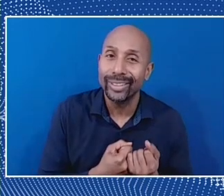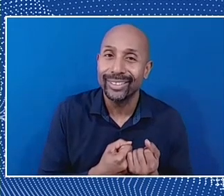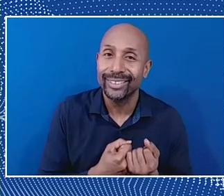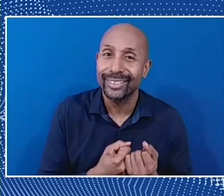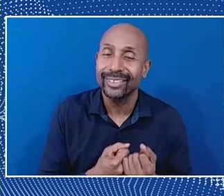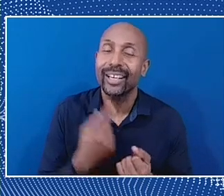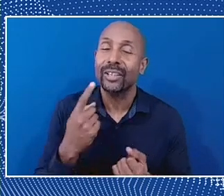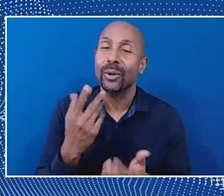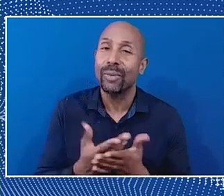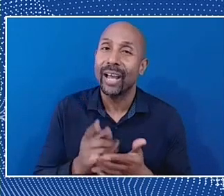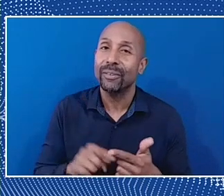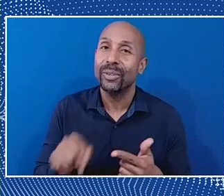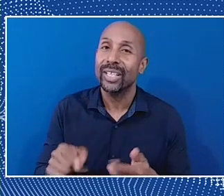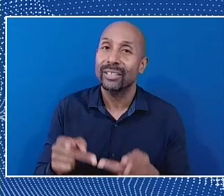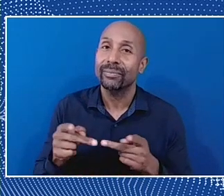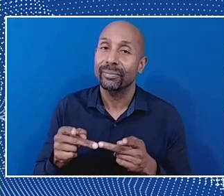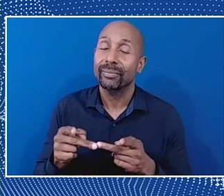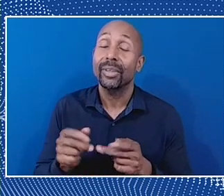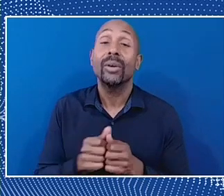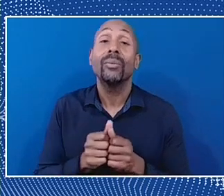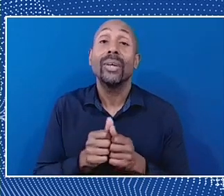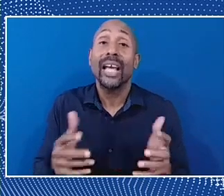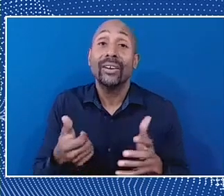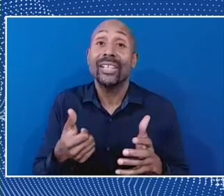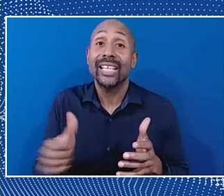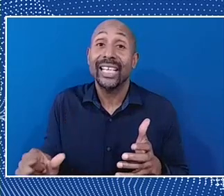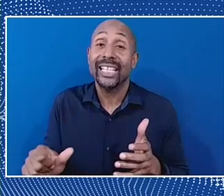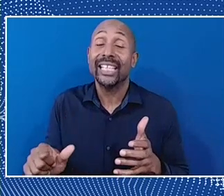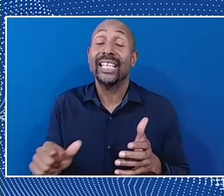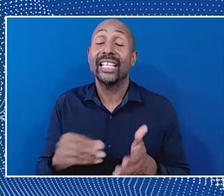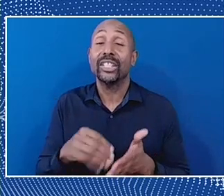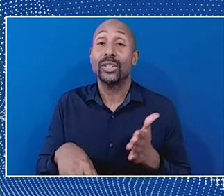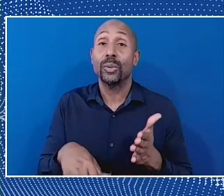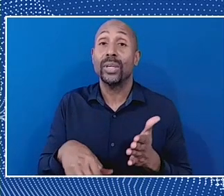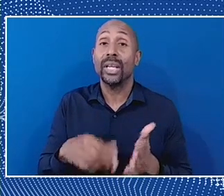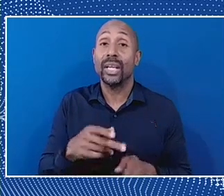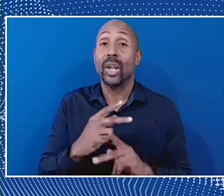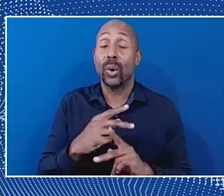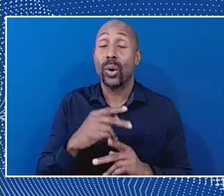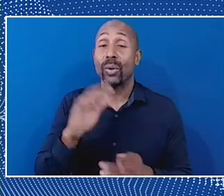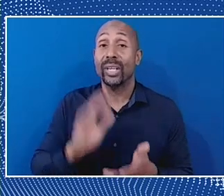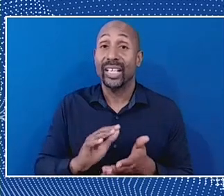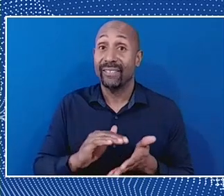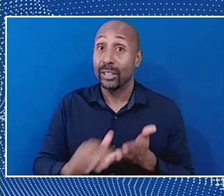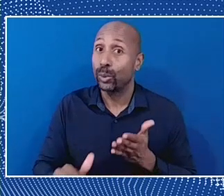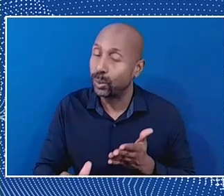relief, my life would drastically change, because I would then have to reacquire the costly burden of simply being born in the